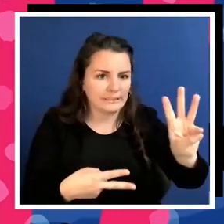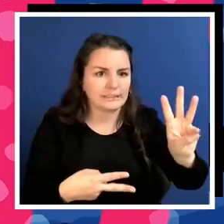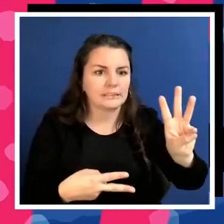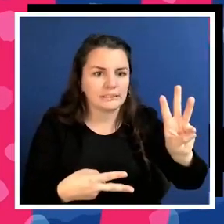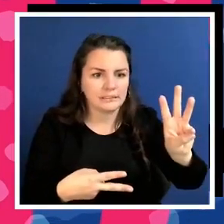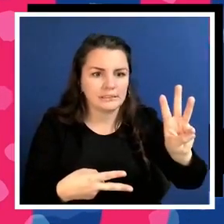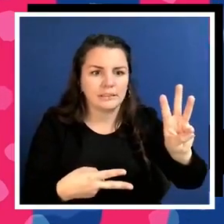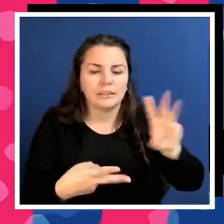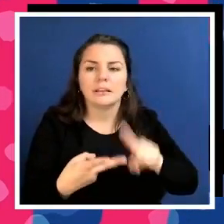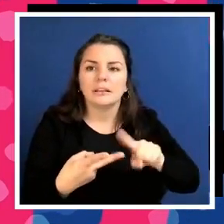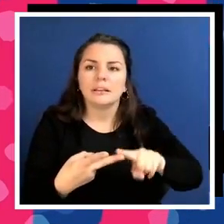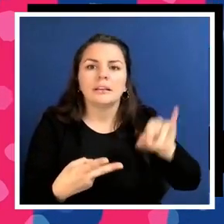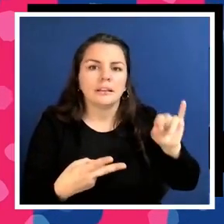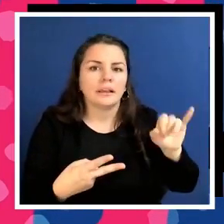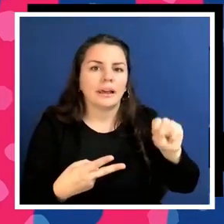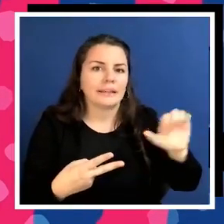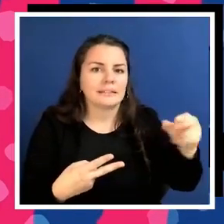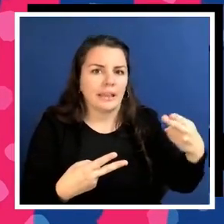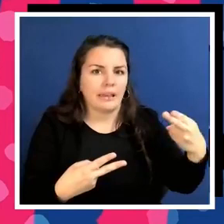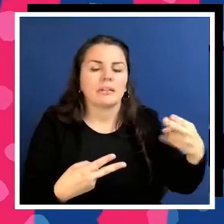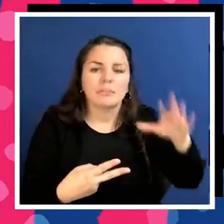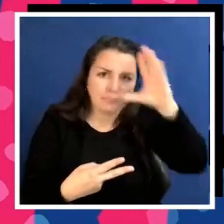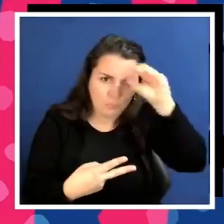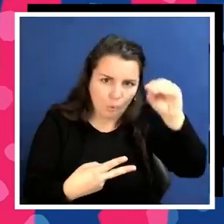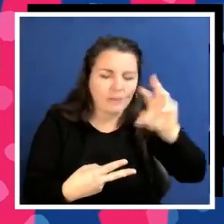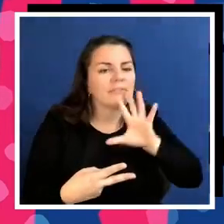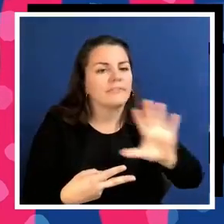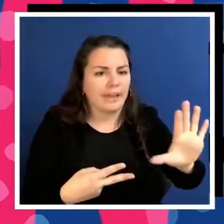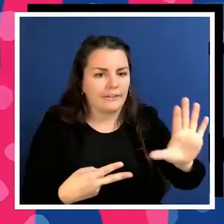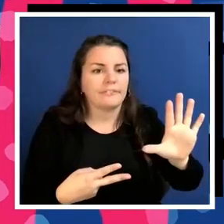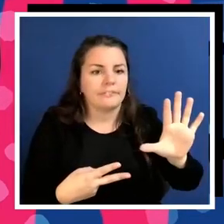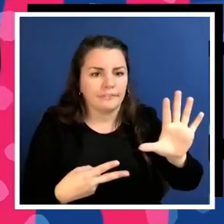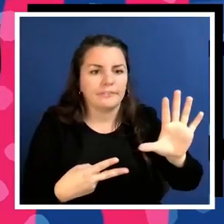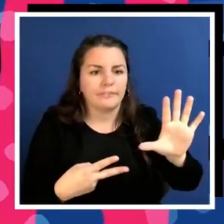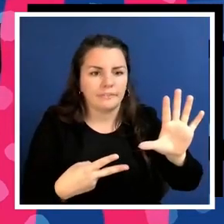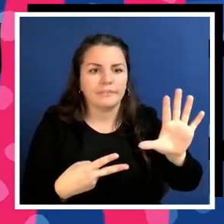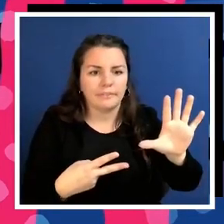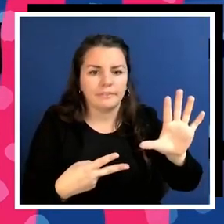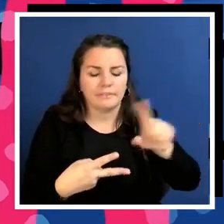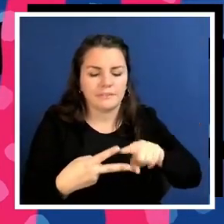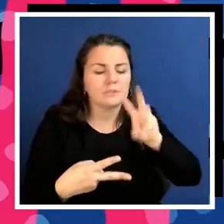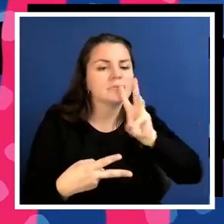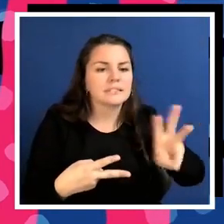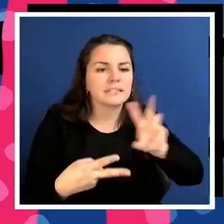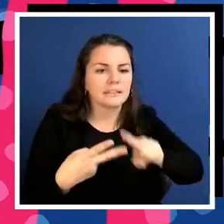I REALLY LOOK FORWARD TO MY STIMULUS CHECK. I KNOW YOU HAVE KIDS, CAN YOU TELL ME ABOUT YOUR CHILDREN? I HAVE TWO KIDS.